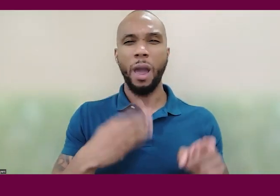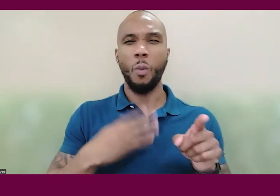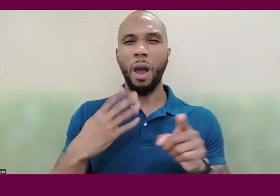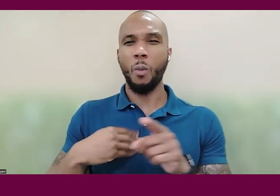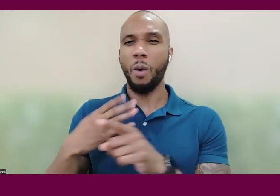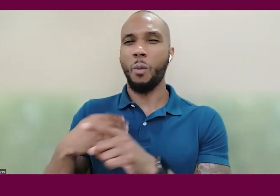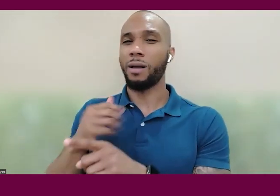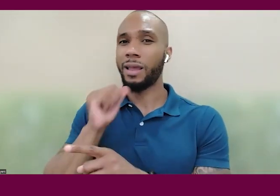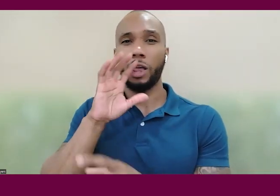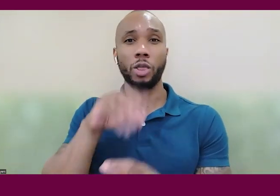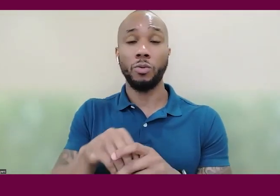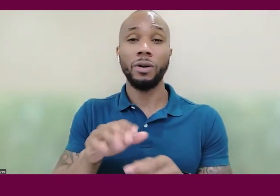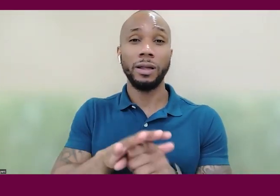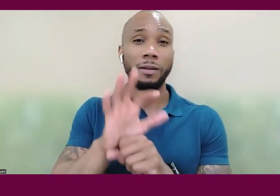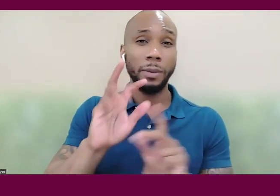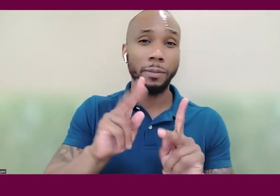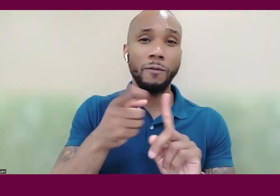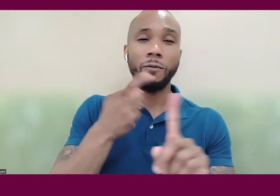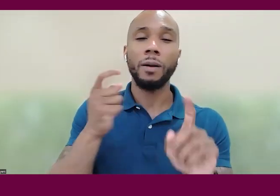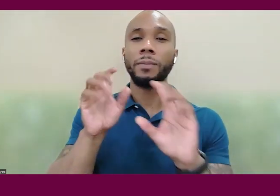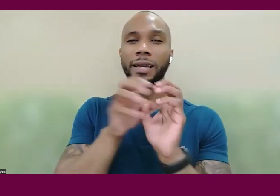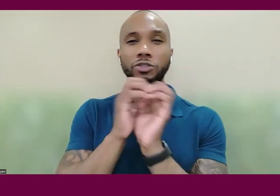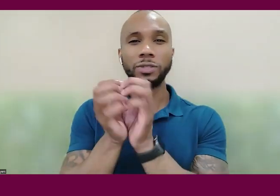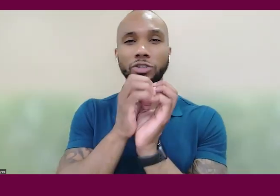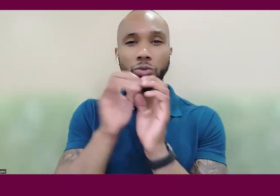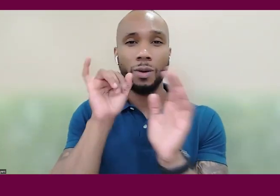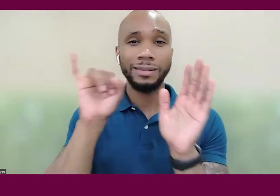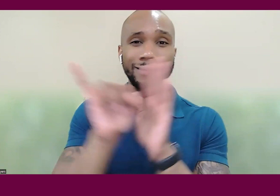it didn't include enough people from intersectional identities.